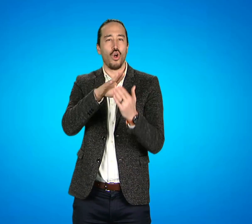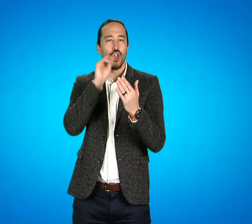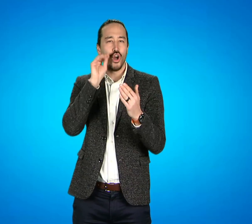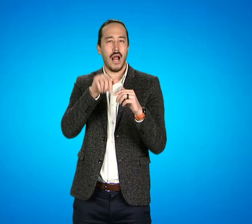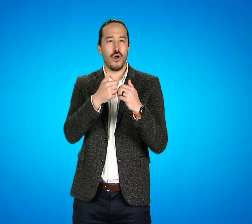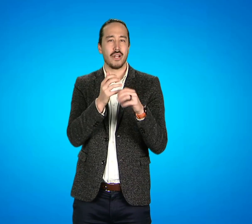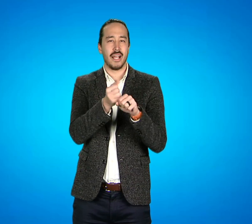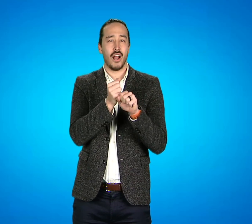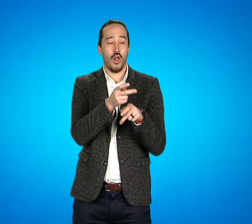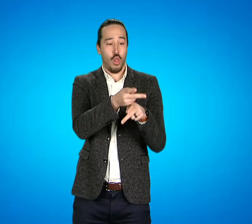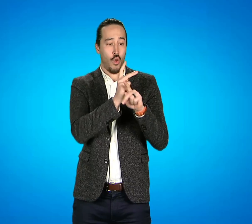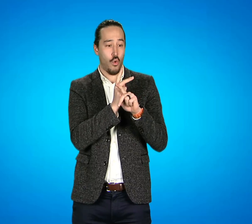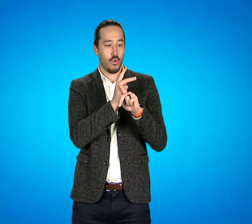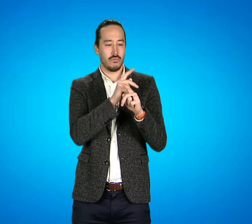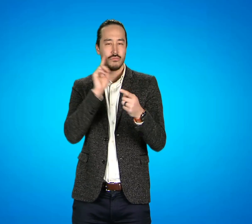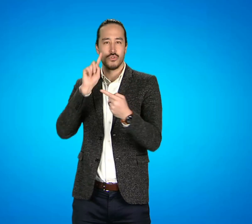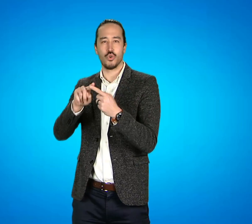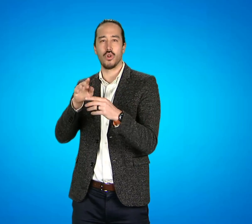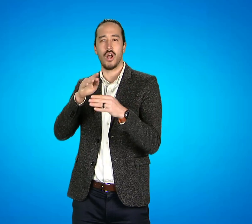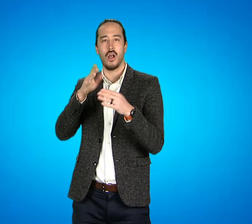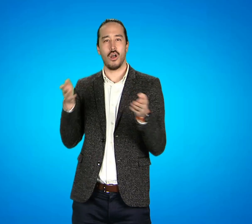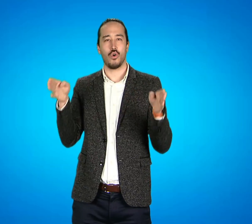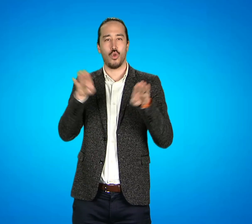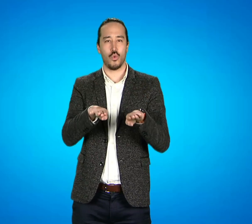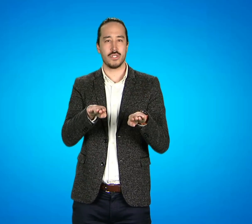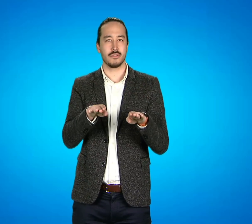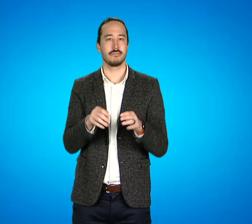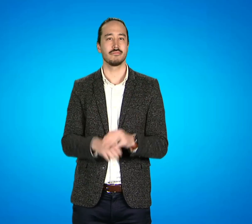learn about getting loans and moving forward through the day of closing.